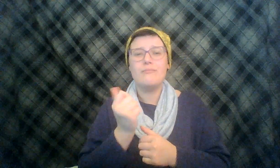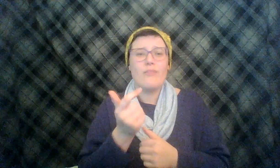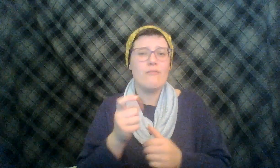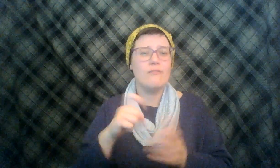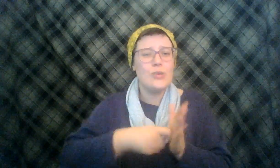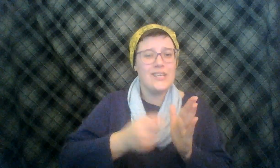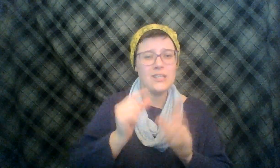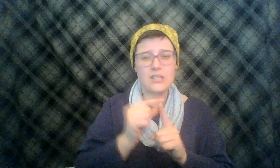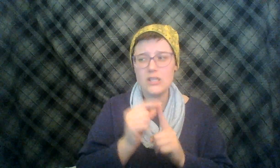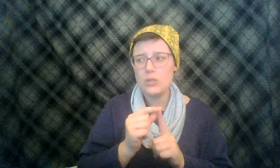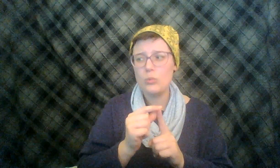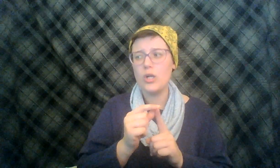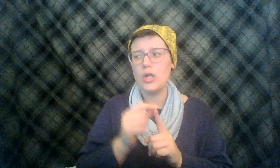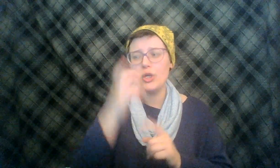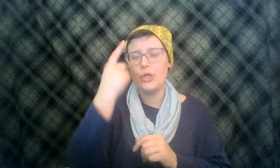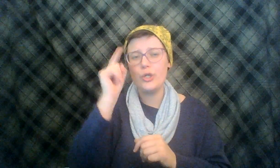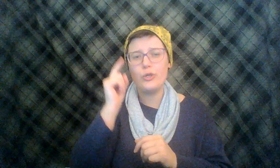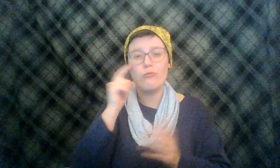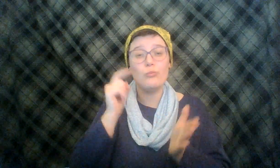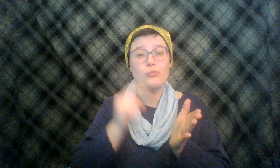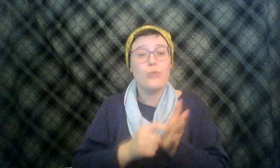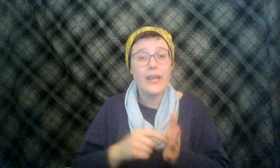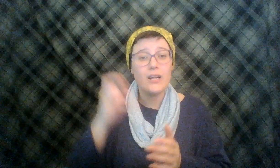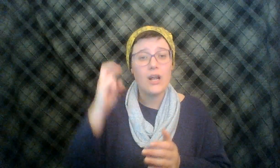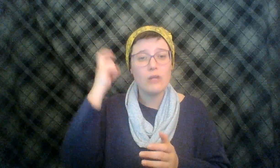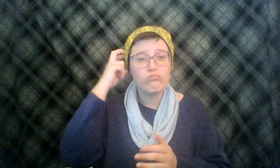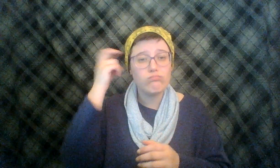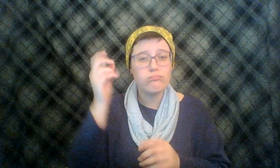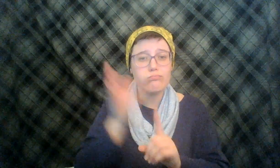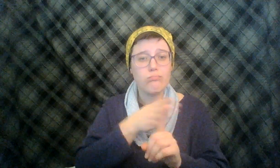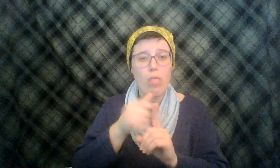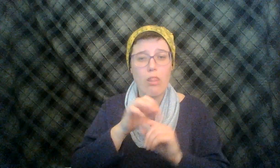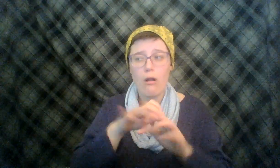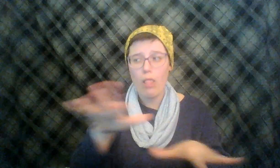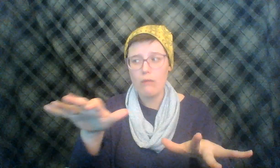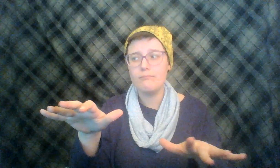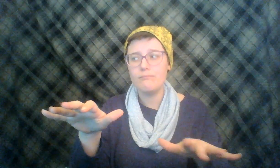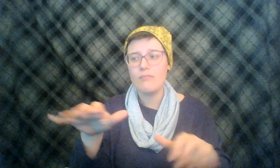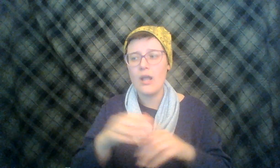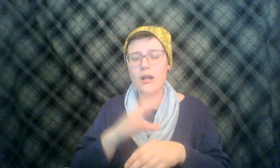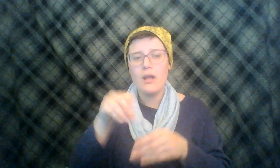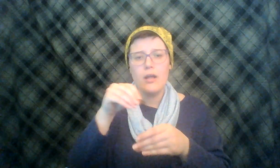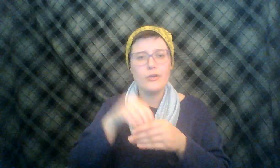Some keywords for recognizing CI propaganda include